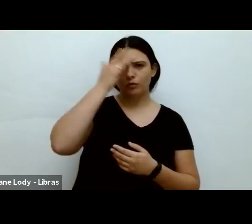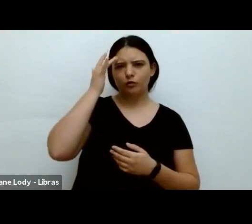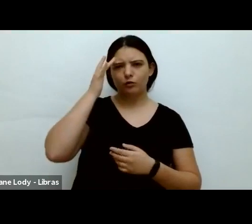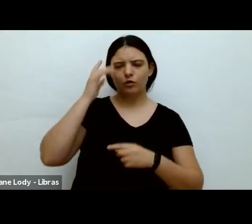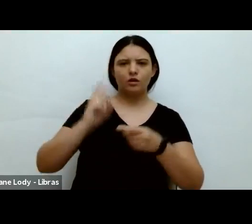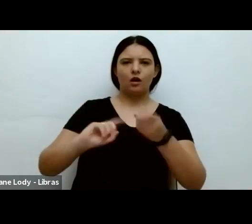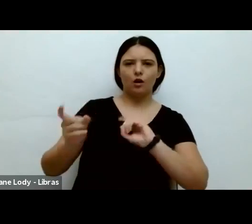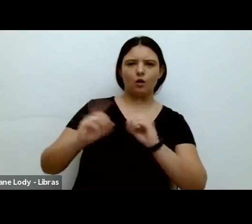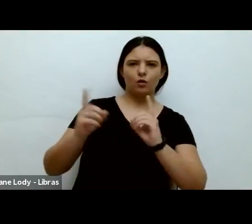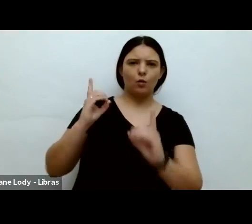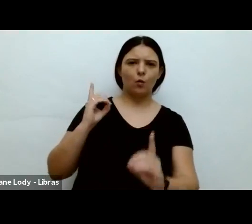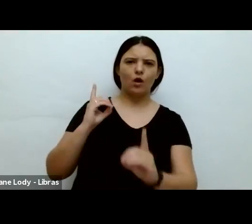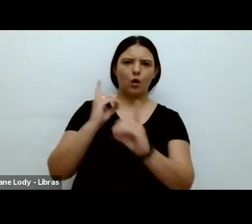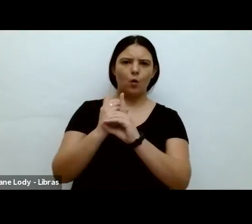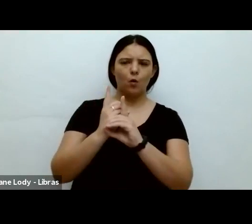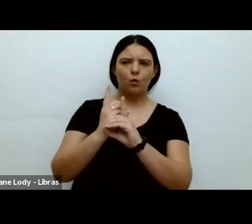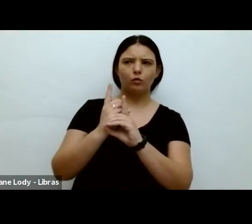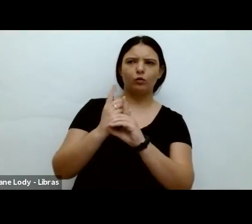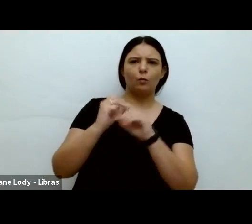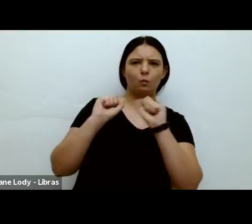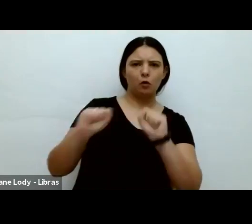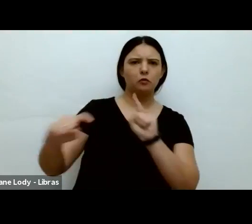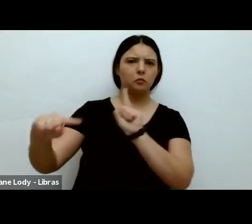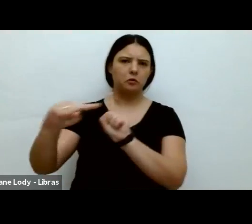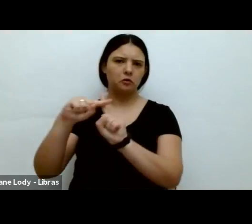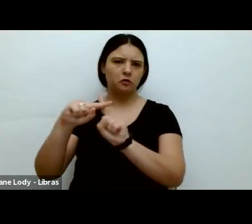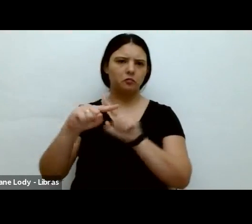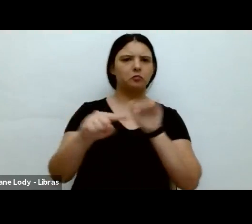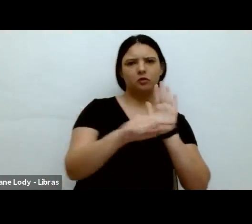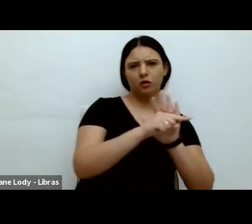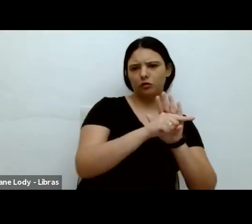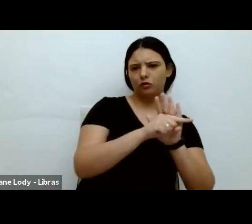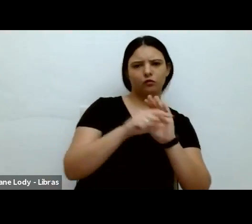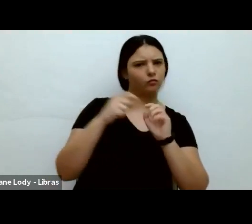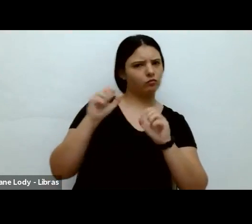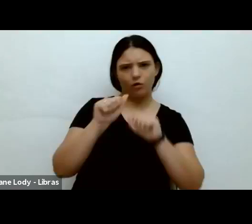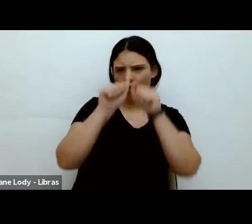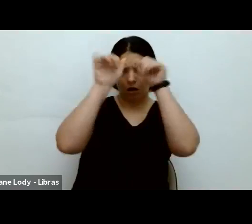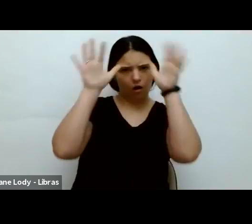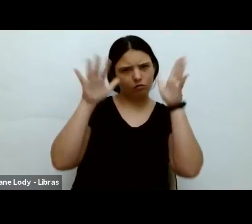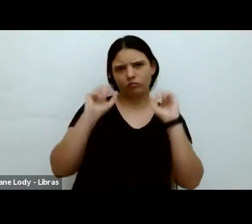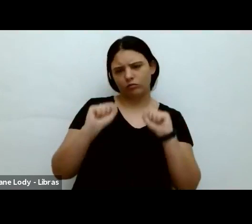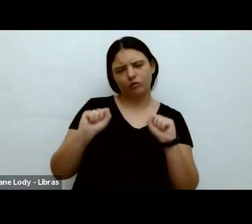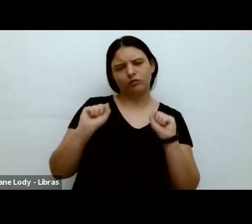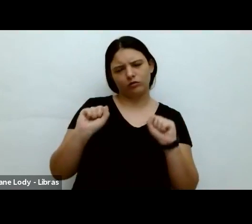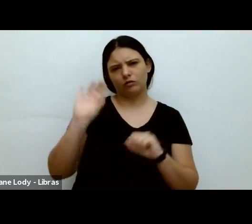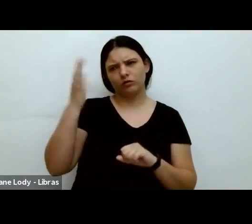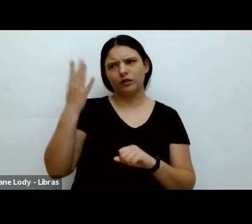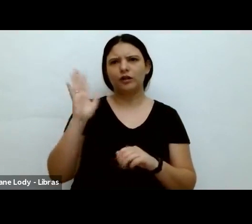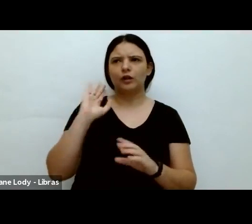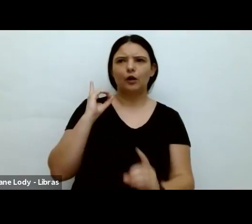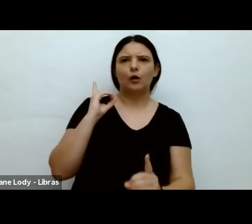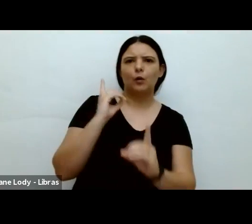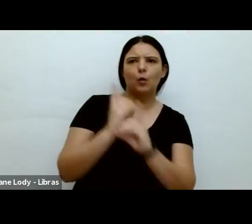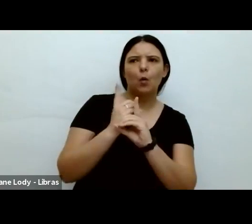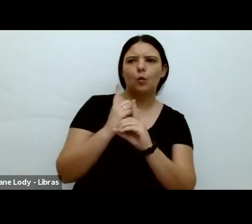I have seen these. These do I have seen these discussing about it have seen these discussing about it. ic encounters, or ic encounters, or encounters,